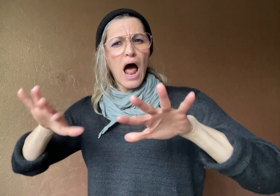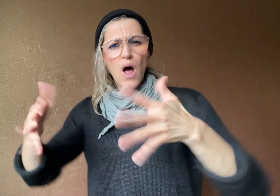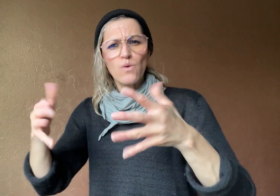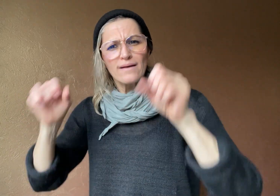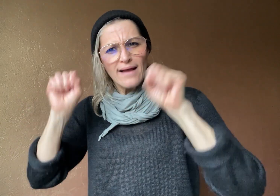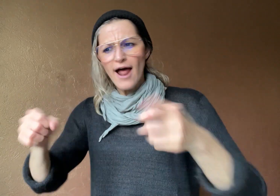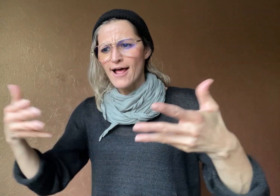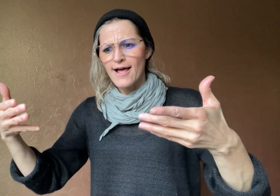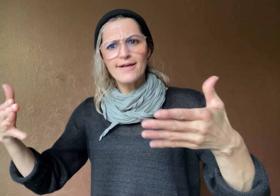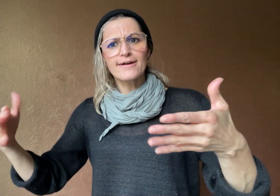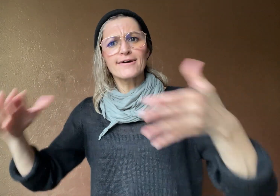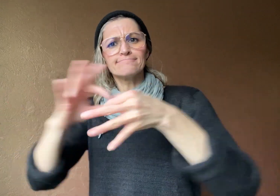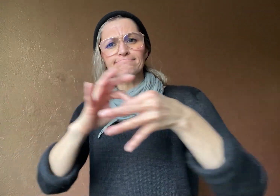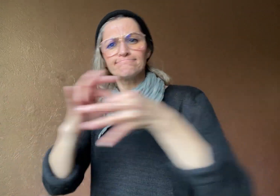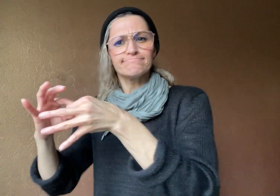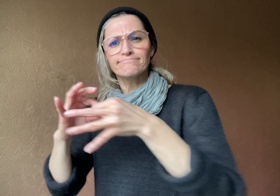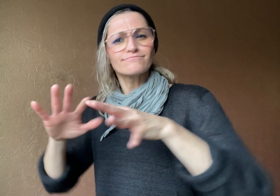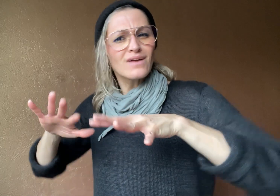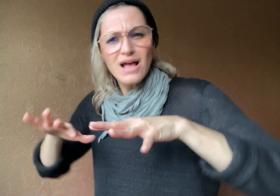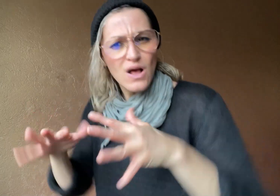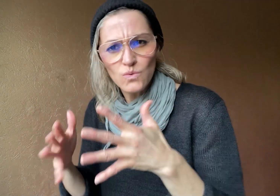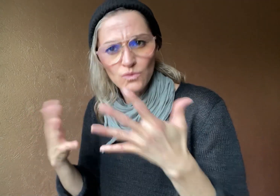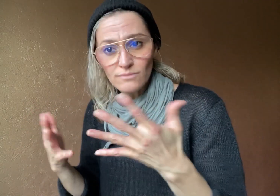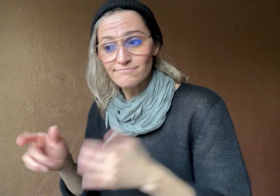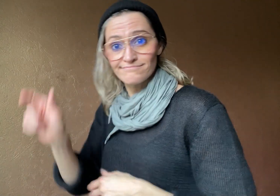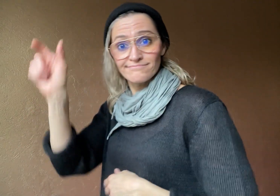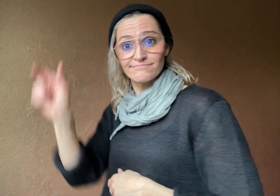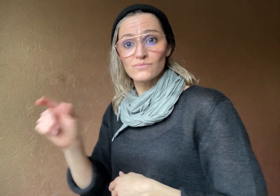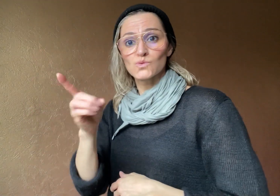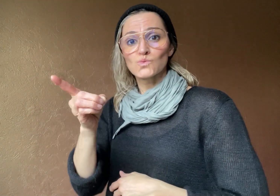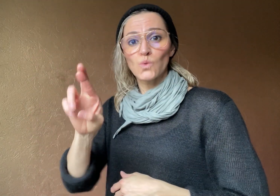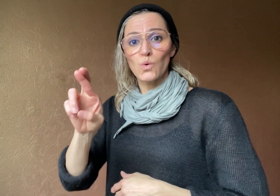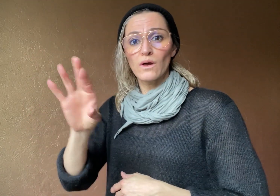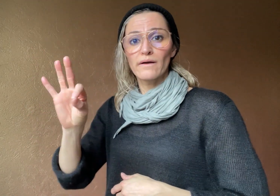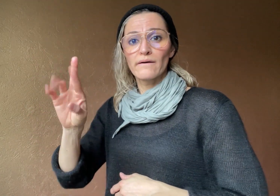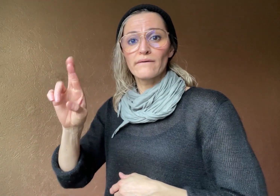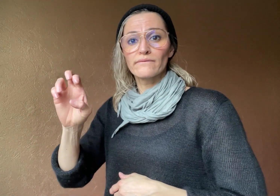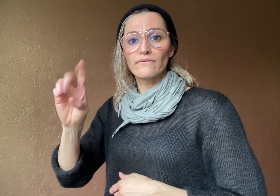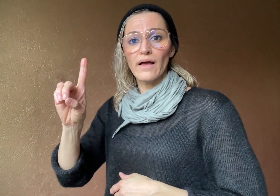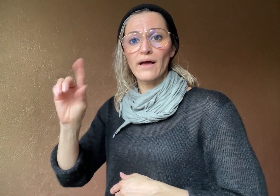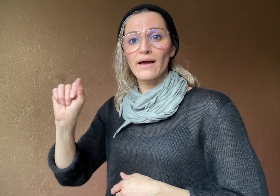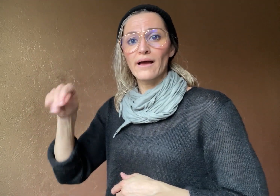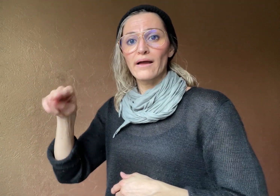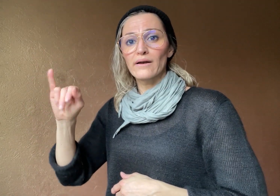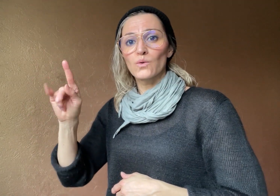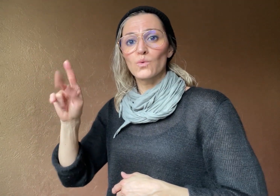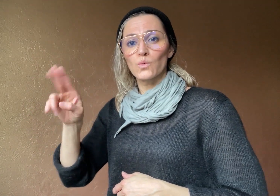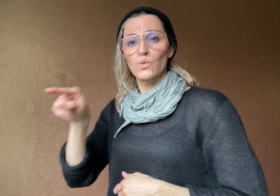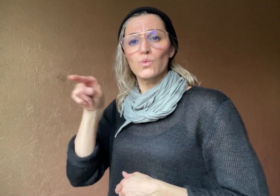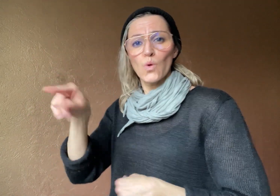Dr. Fred Aniku, a doctor in Uganda,